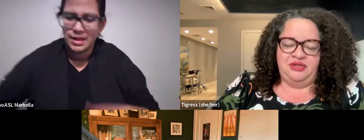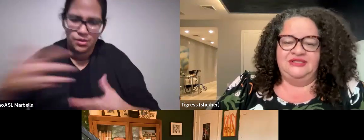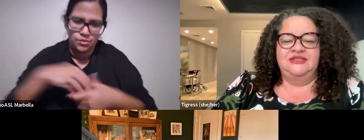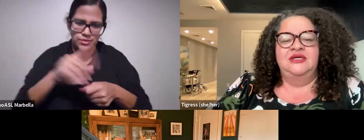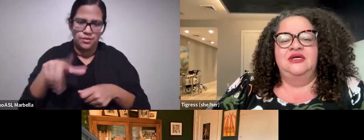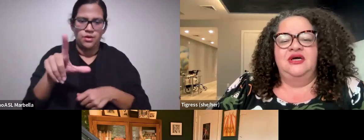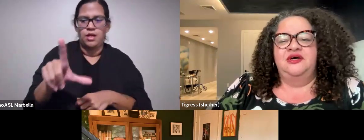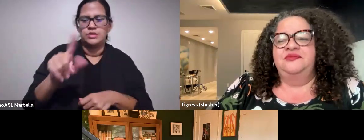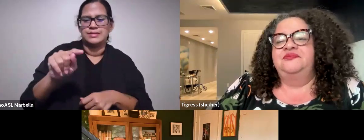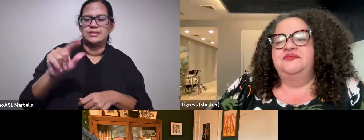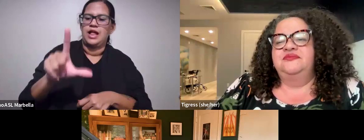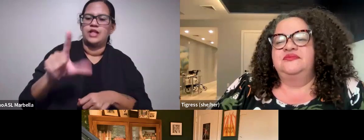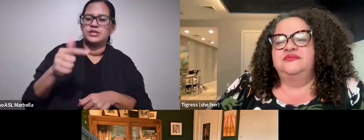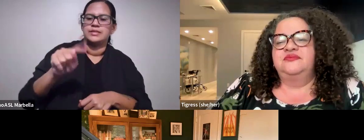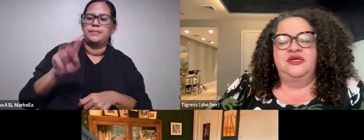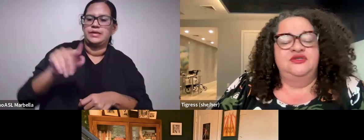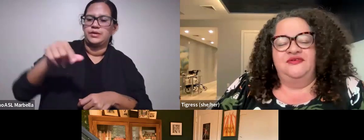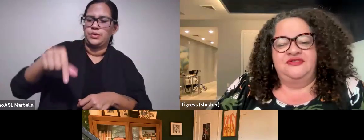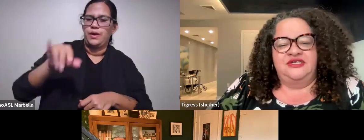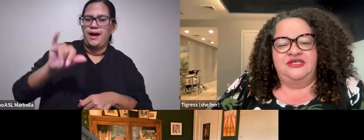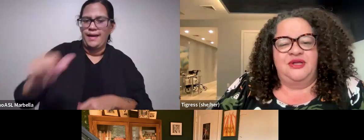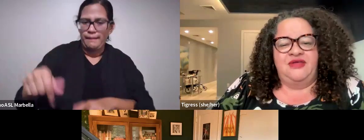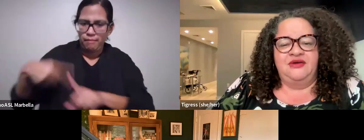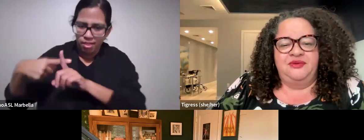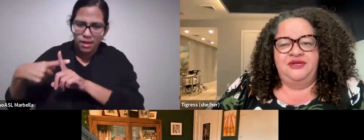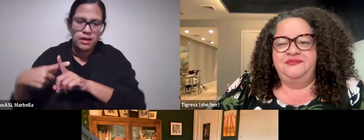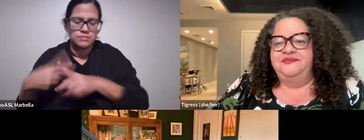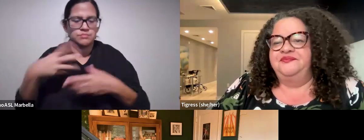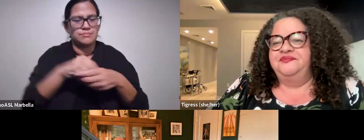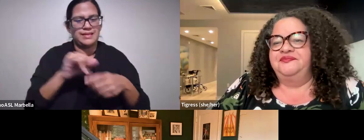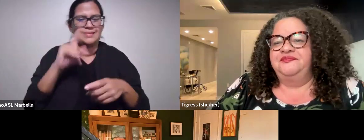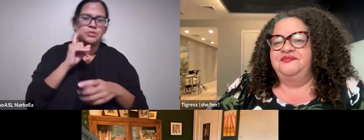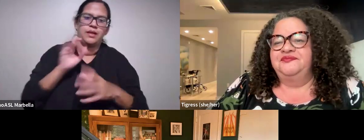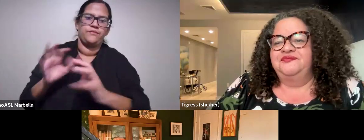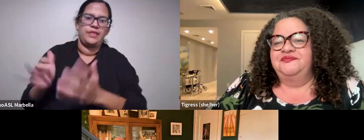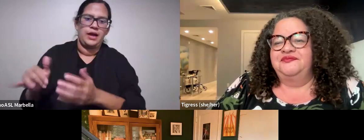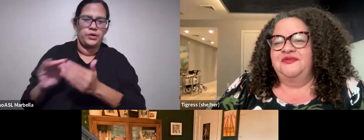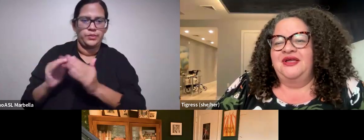plus inclusive of sexuality of that community? Oh.